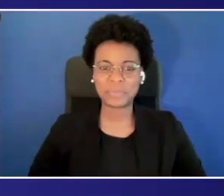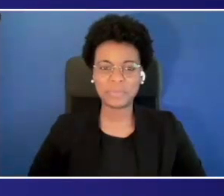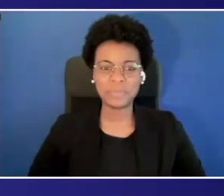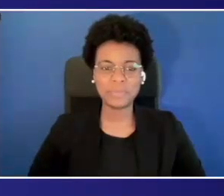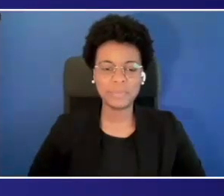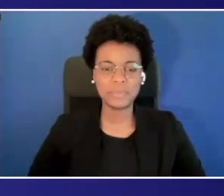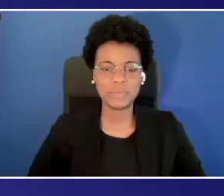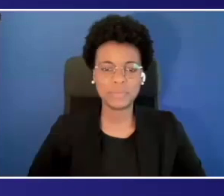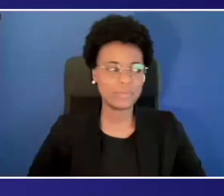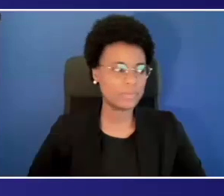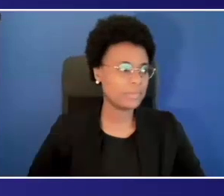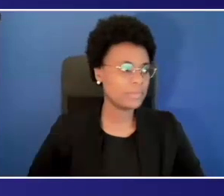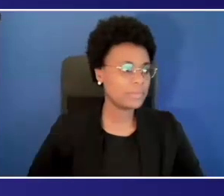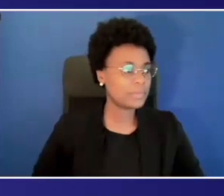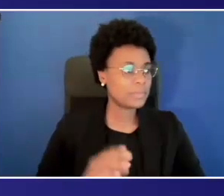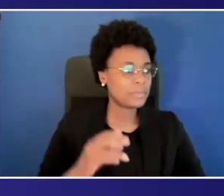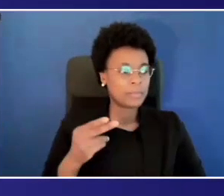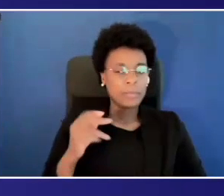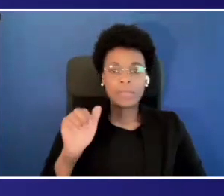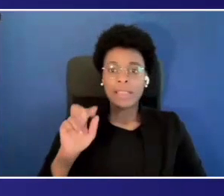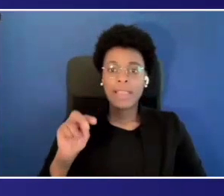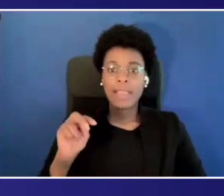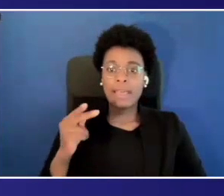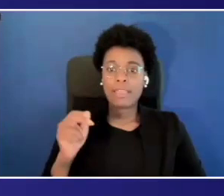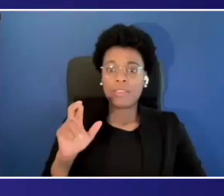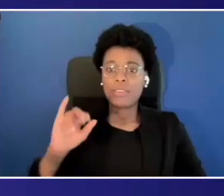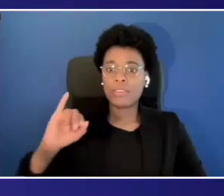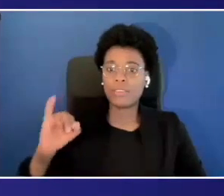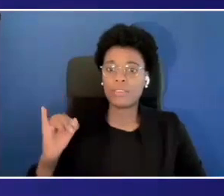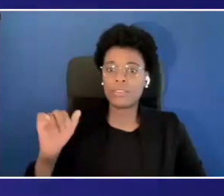Heather Jarvis.